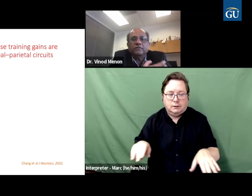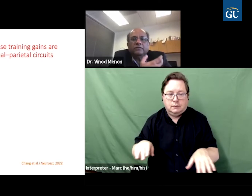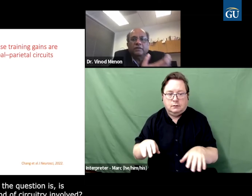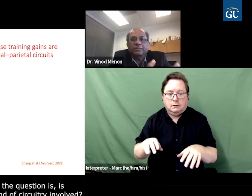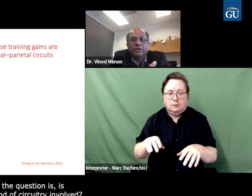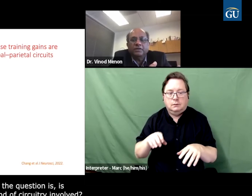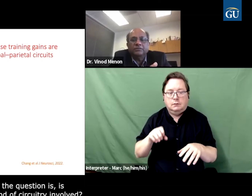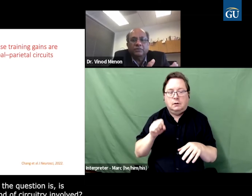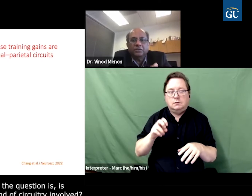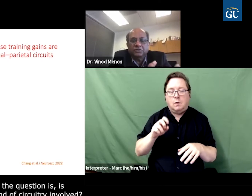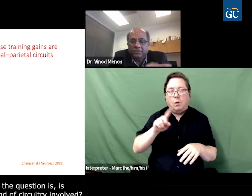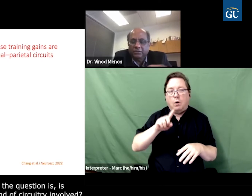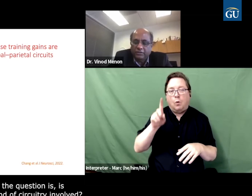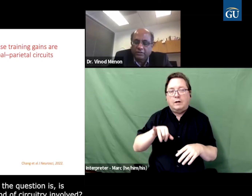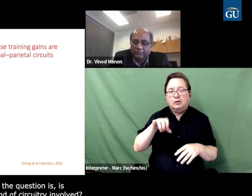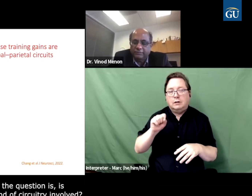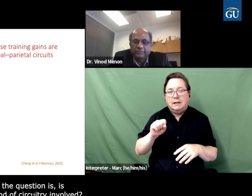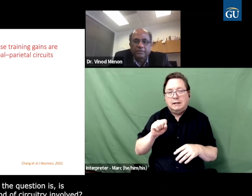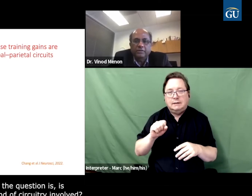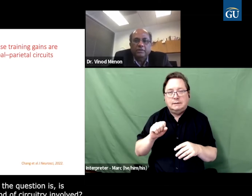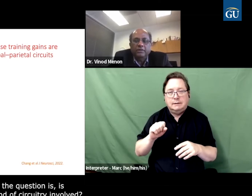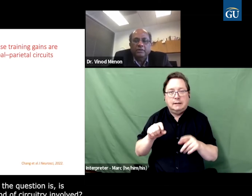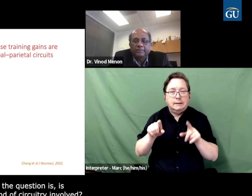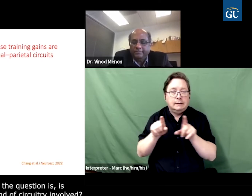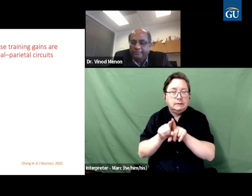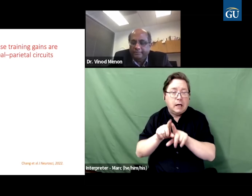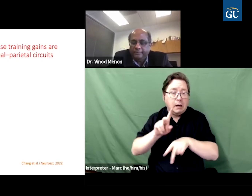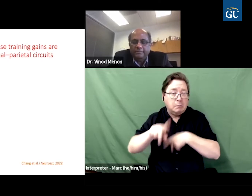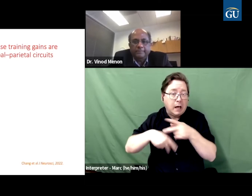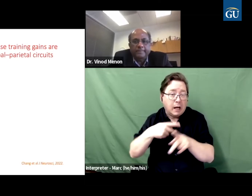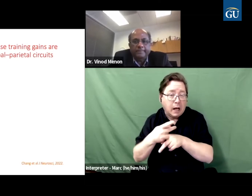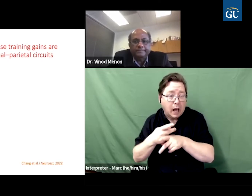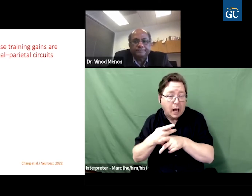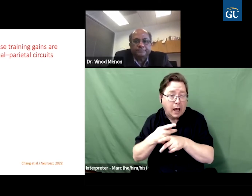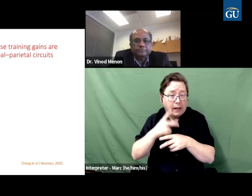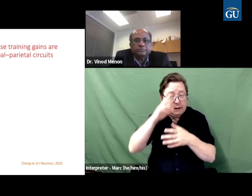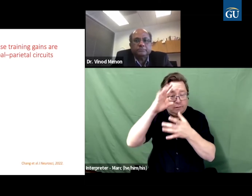and so the question is is the same kind of circuitry involved